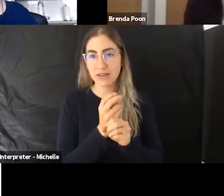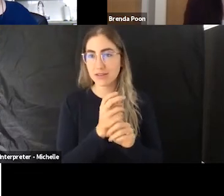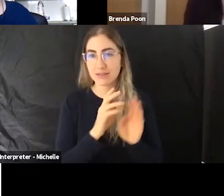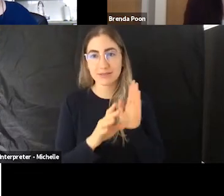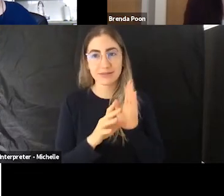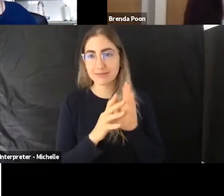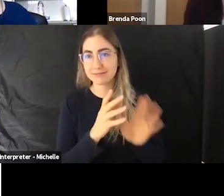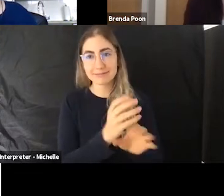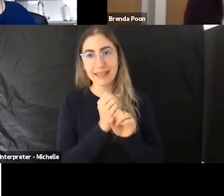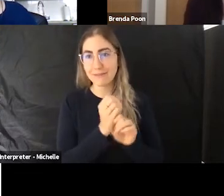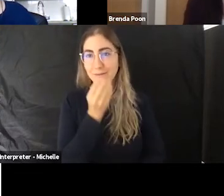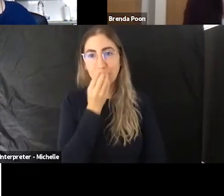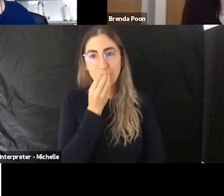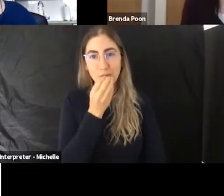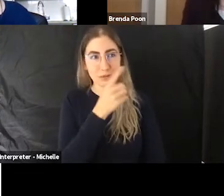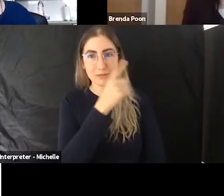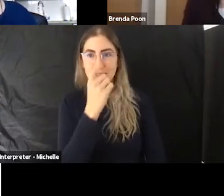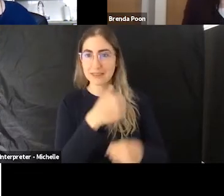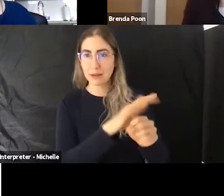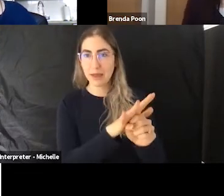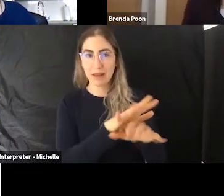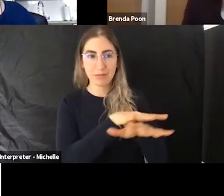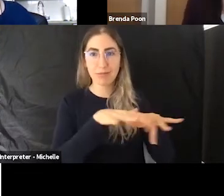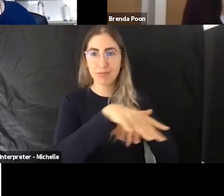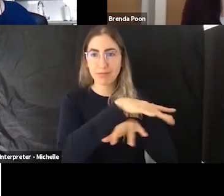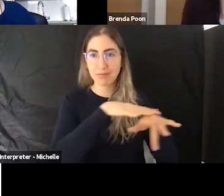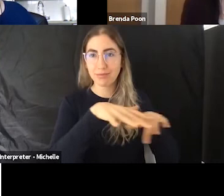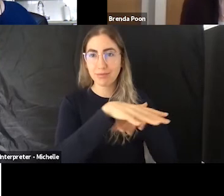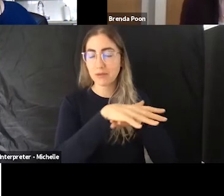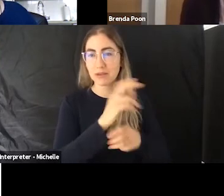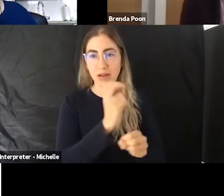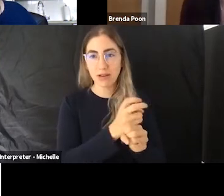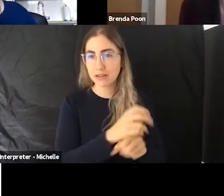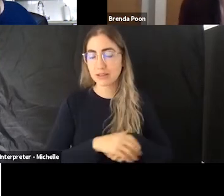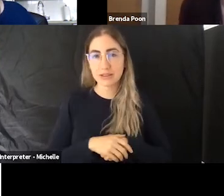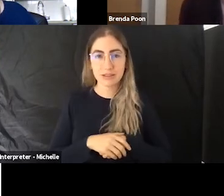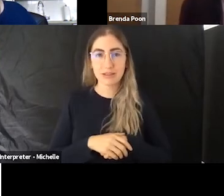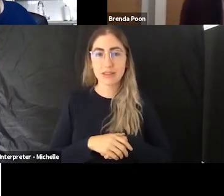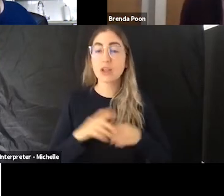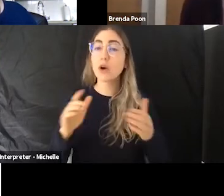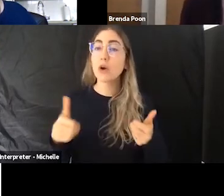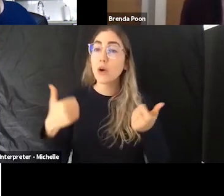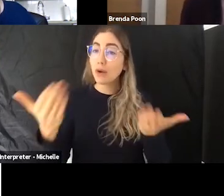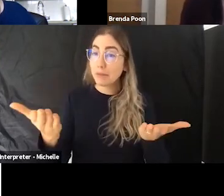AS A RESULT OF THE PANDEMIC. AND THE TYPES OF RECOMMENDATIONS THAT WE HEARD FROM OUR PARTICIPANTS REALLY